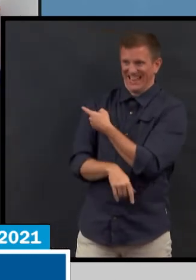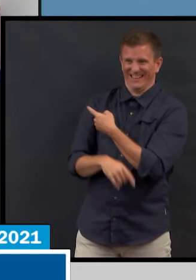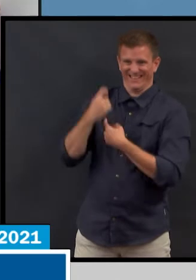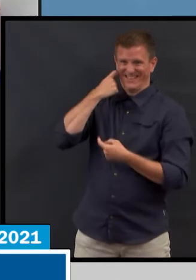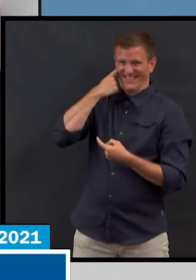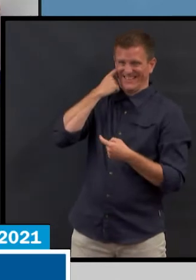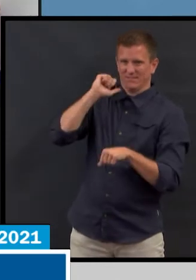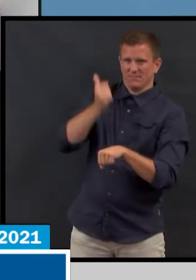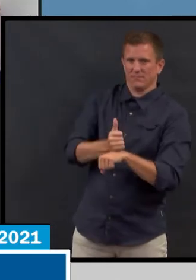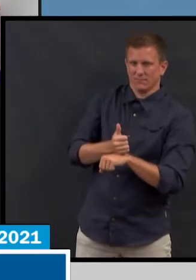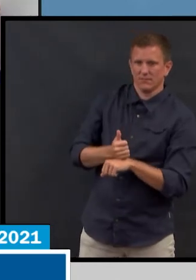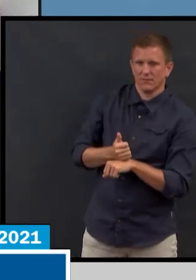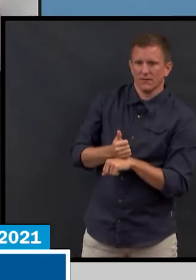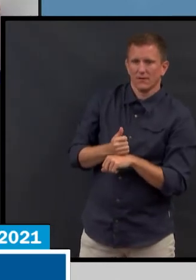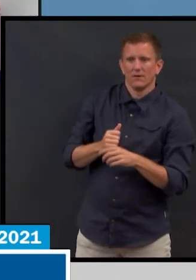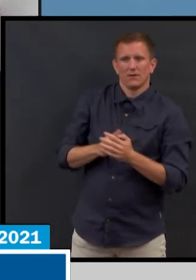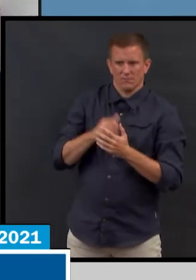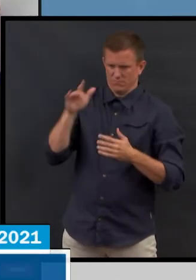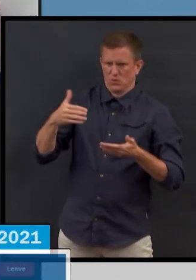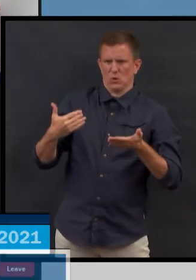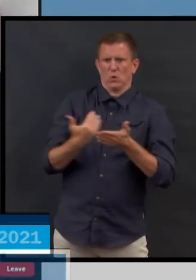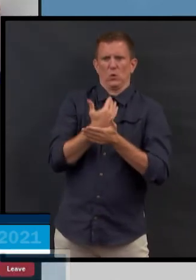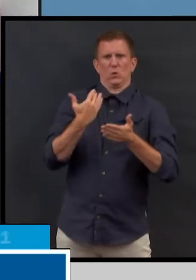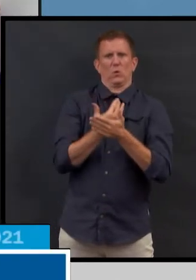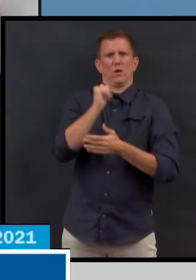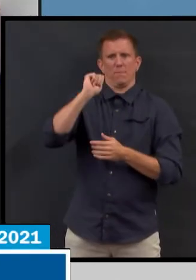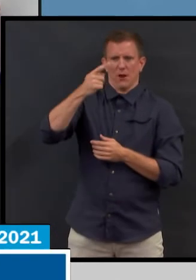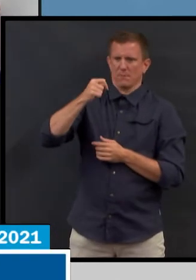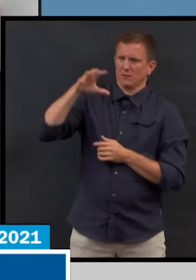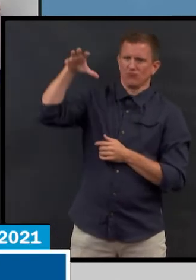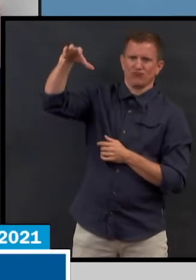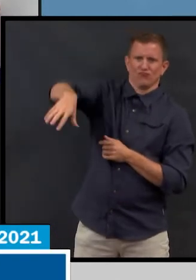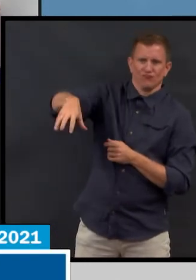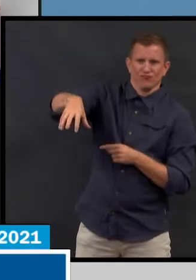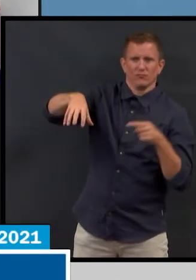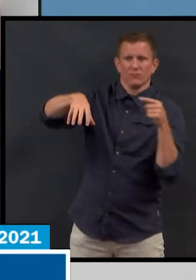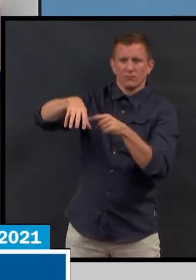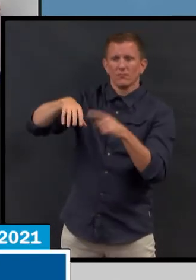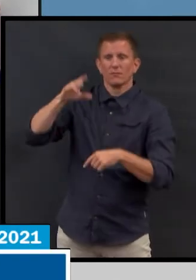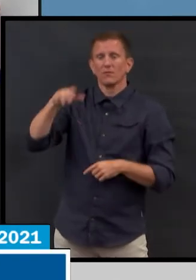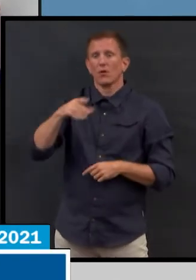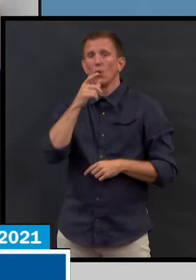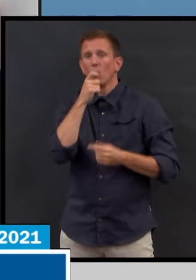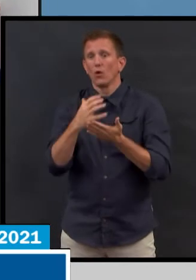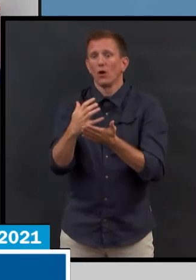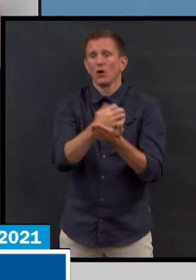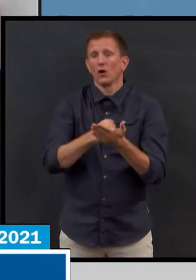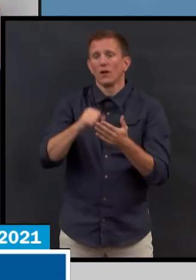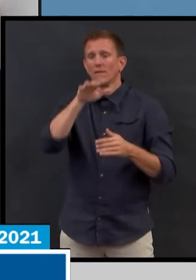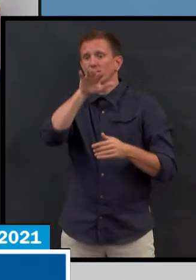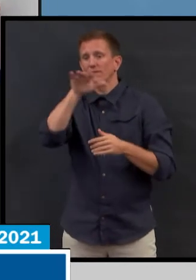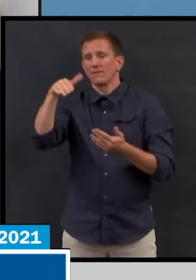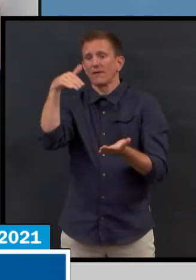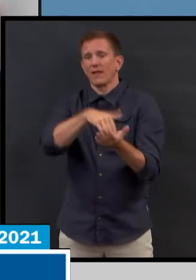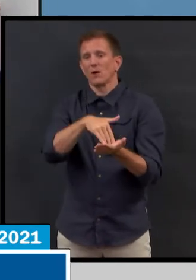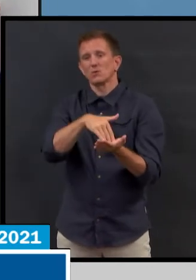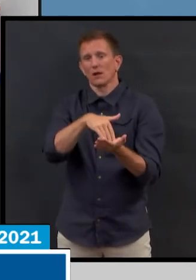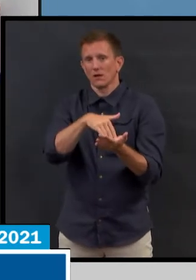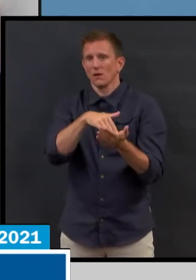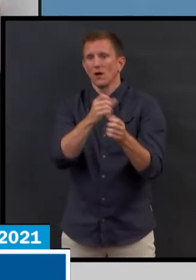these homes are for people earning between 55 000 uh which at 60 percent to eighty percent